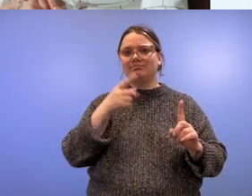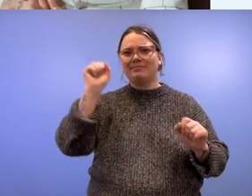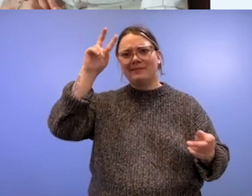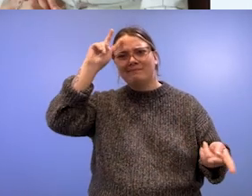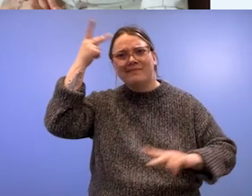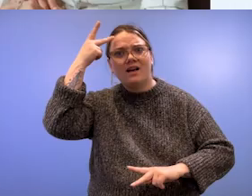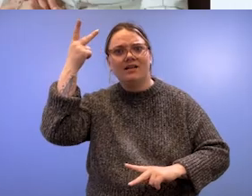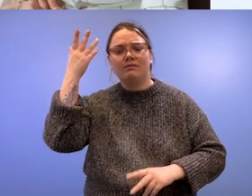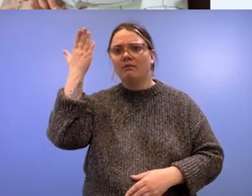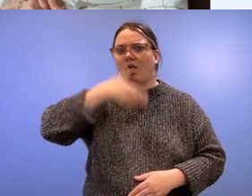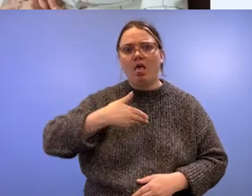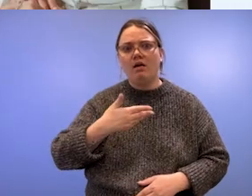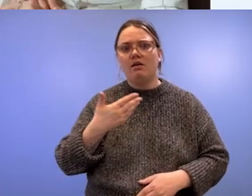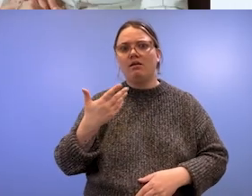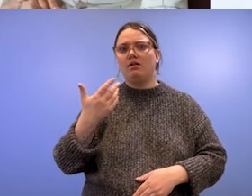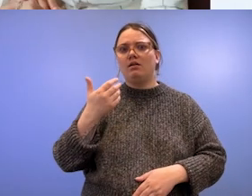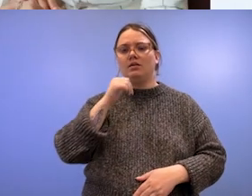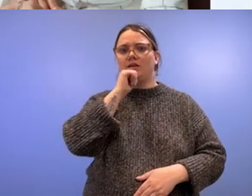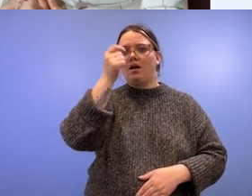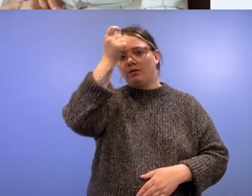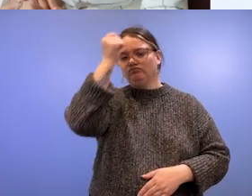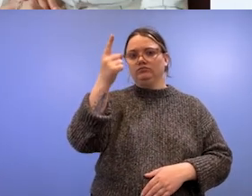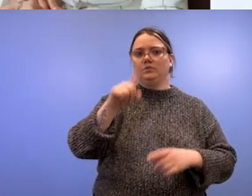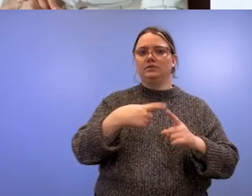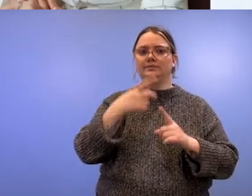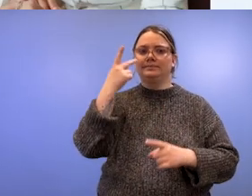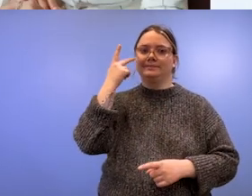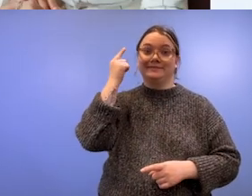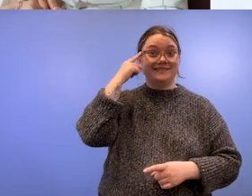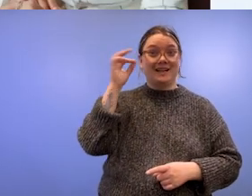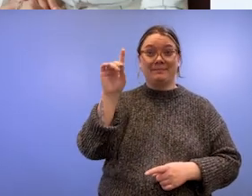misunderstood as they may not immediately come to mind when you think of disability and they are not